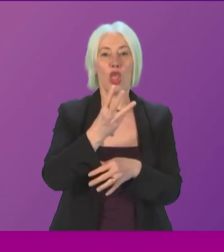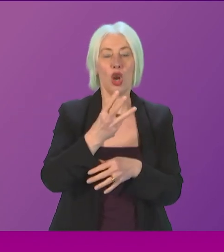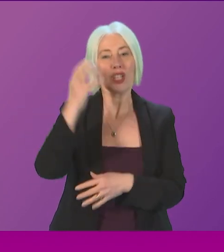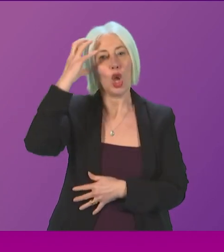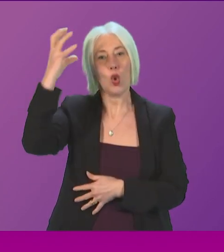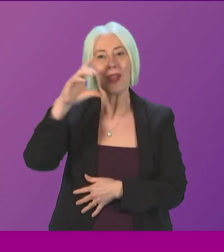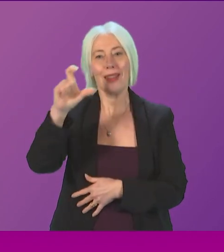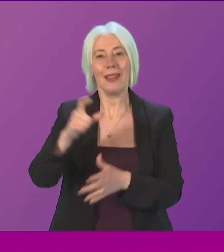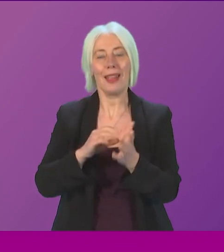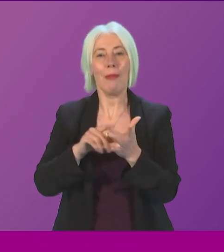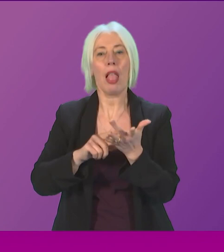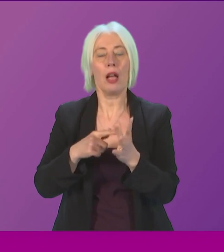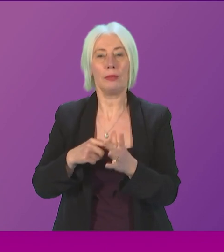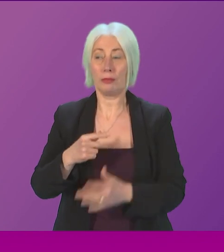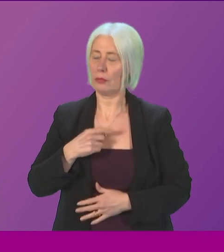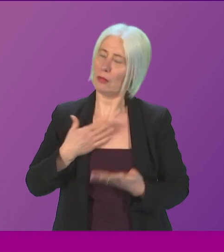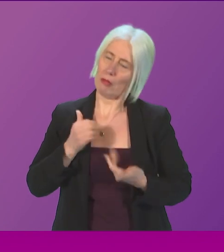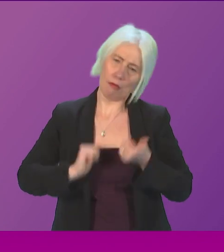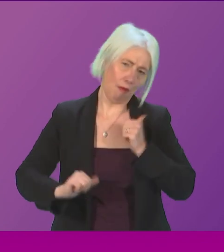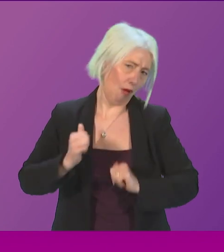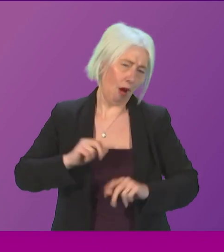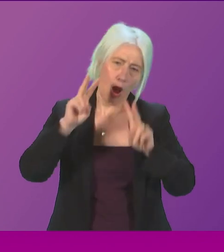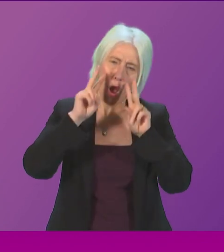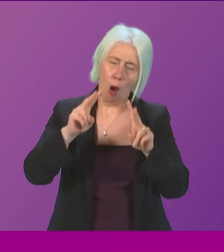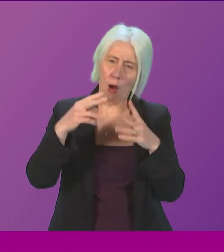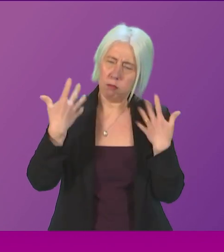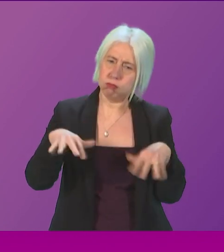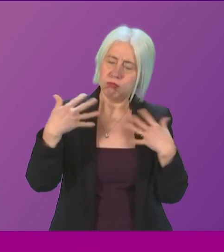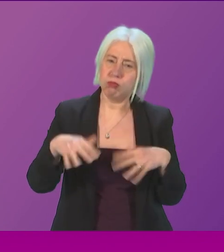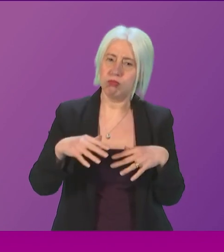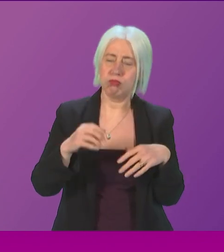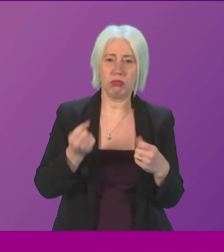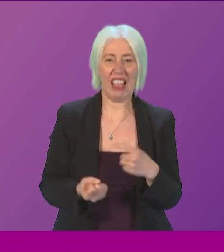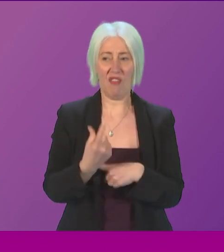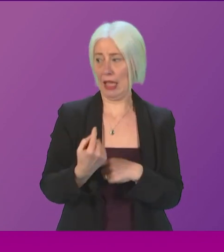It was an even greater privilege to witness the historic event at Westminster abbey in